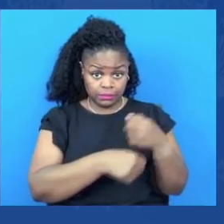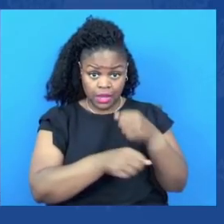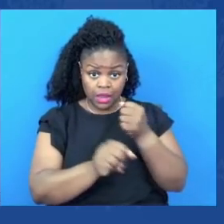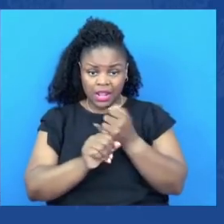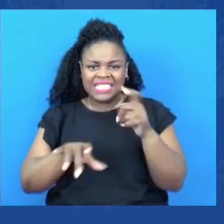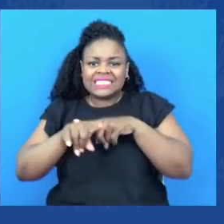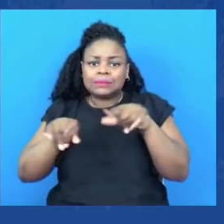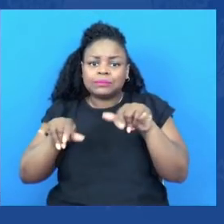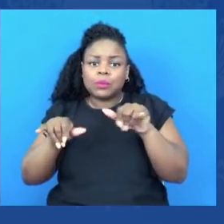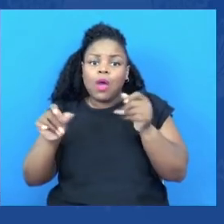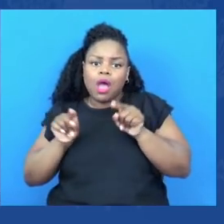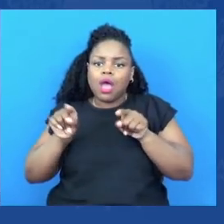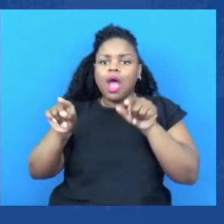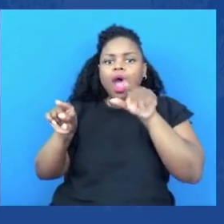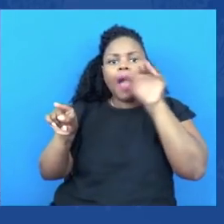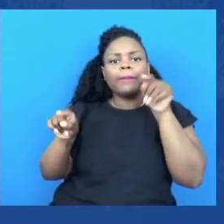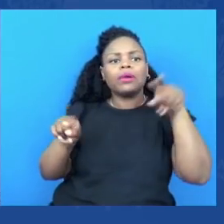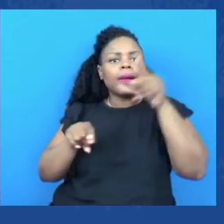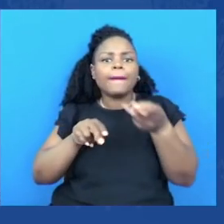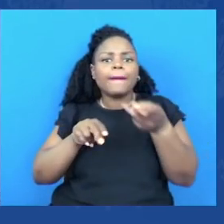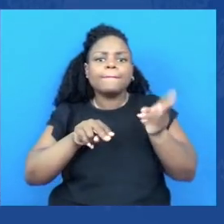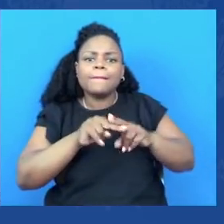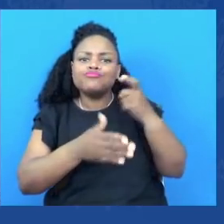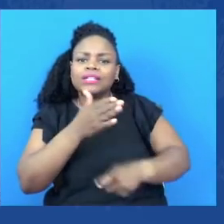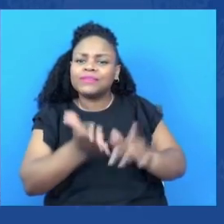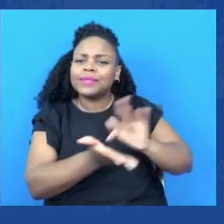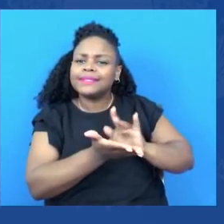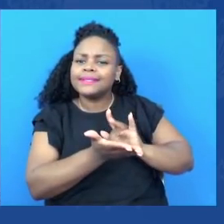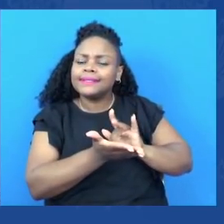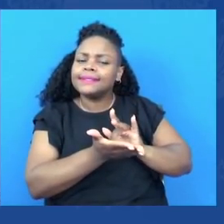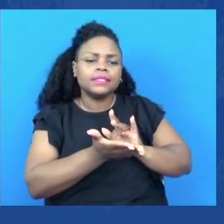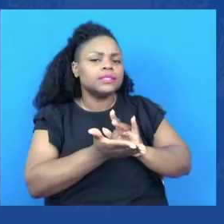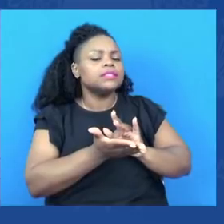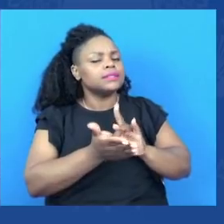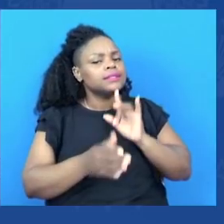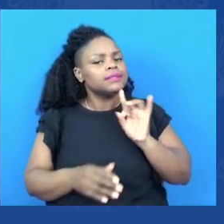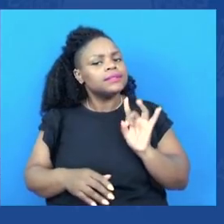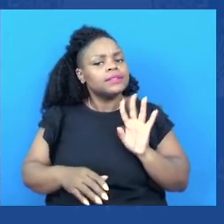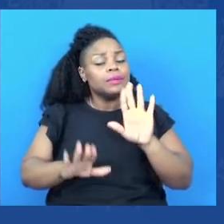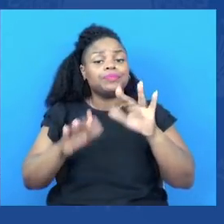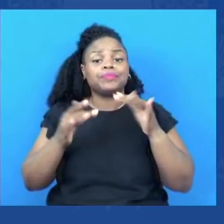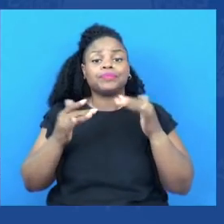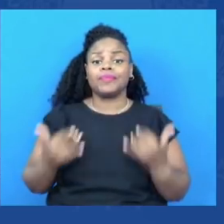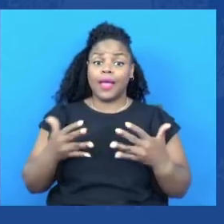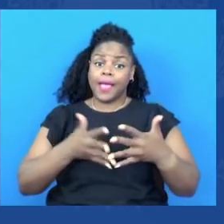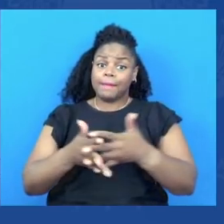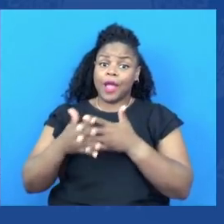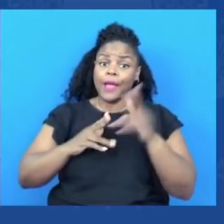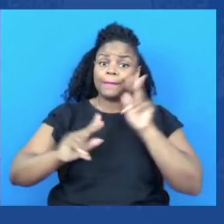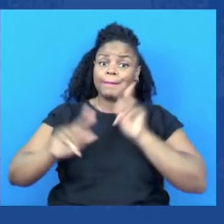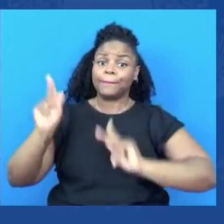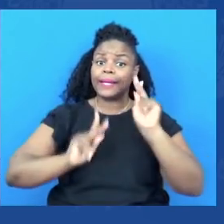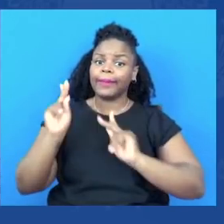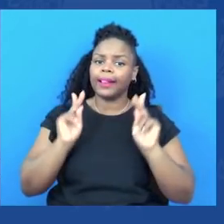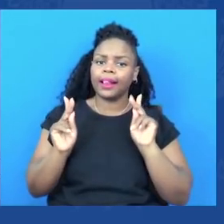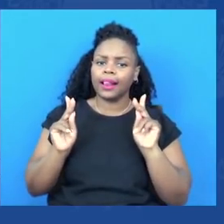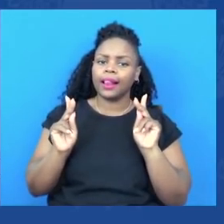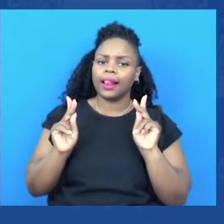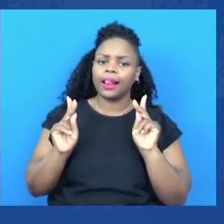Right now, right here in America, we pay the highest prescription drug costs of any developed nation in the world.